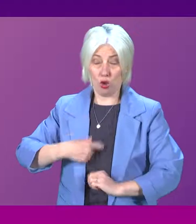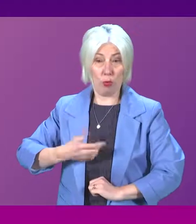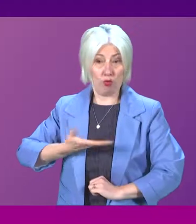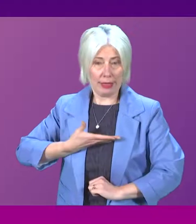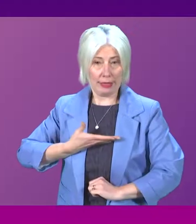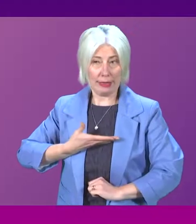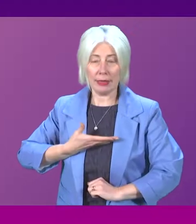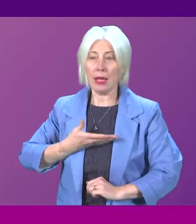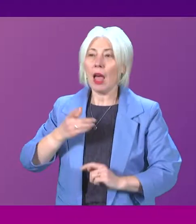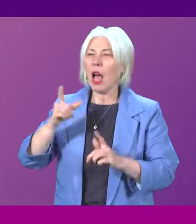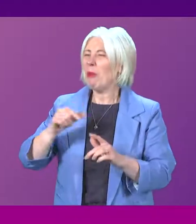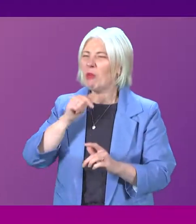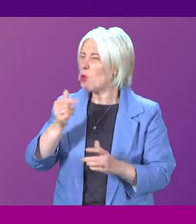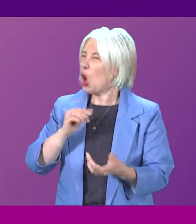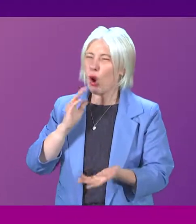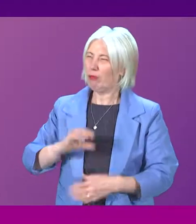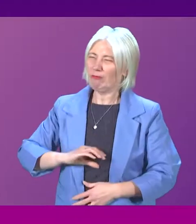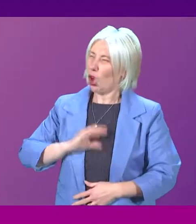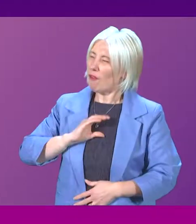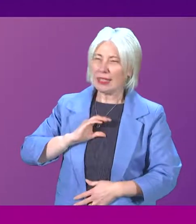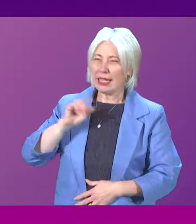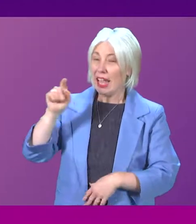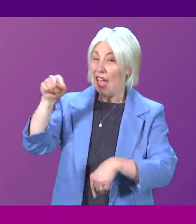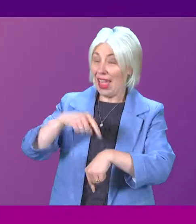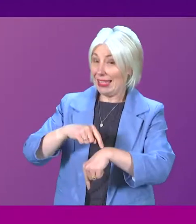We were unconvinced then that the chair’s professional experience should substitute